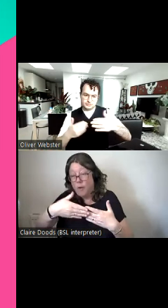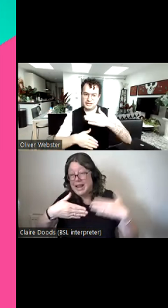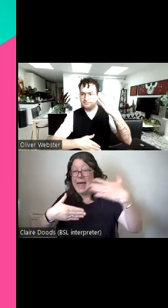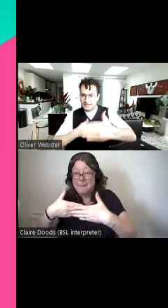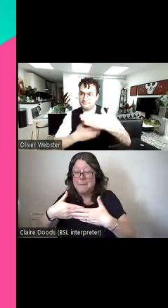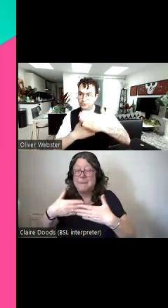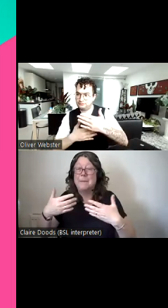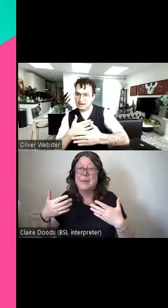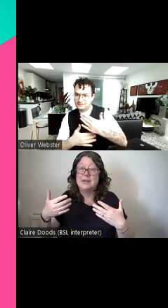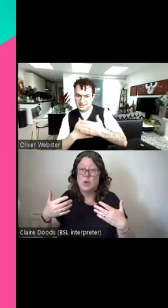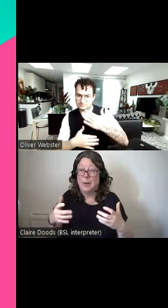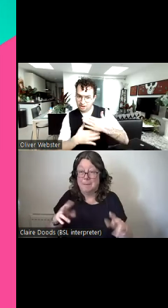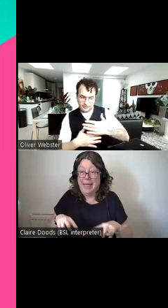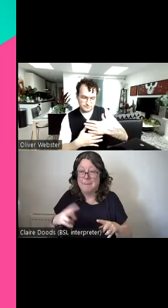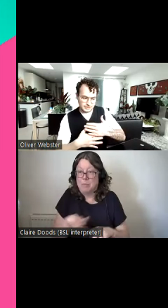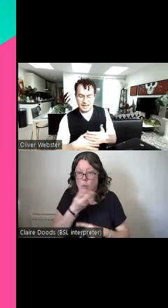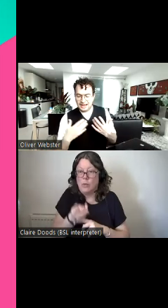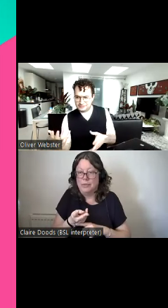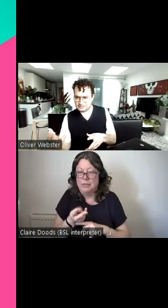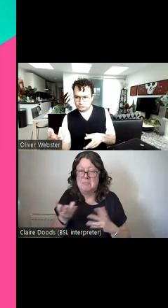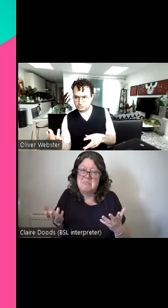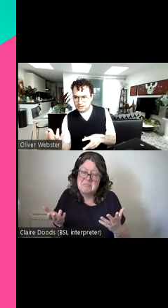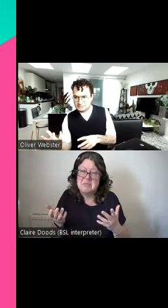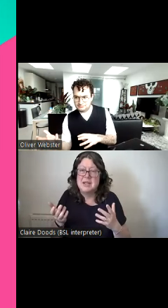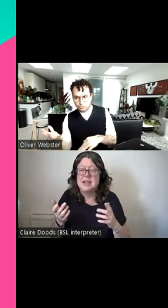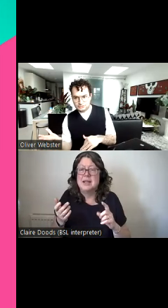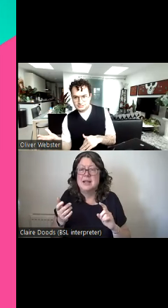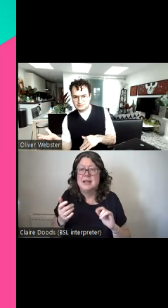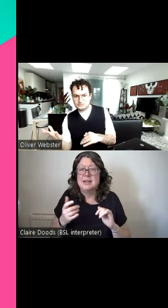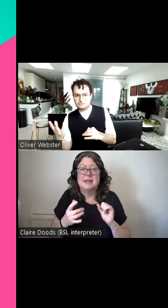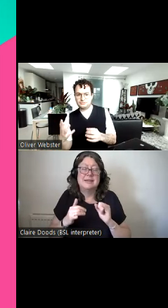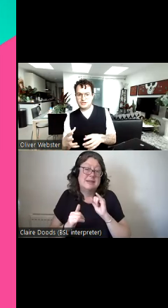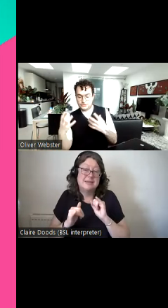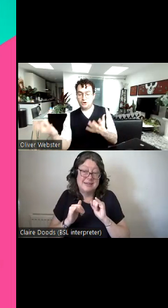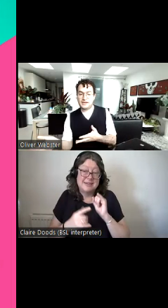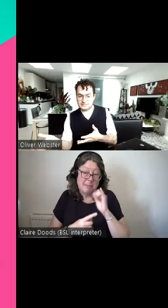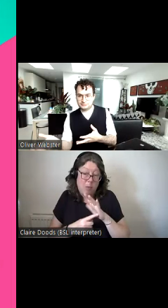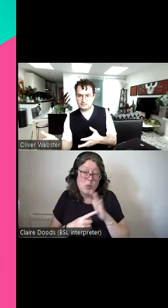so then it's playing both at the same time. This is also why it's important to, if you are making subtitles,